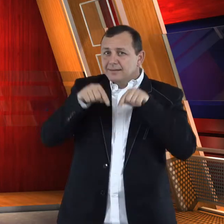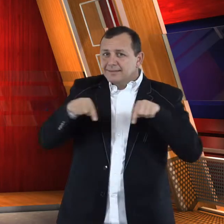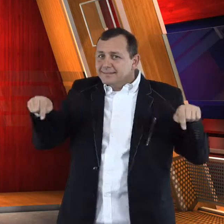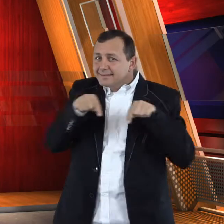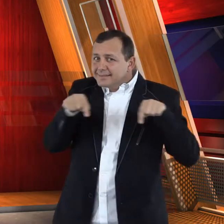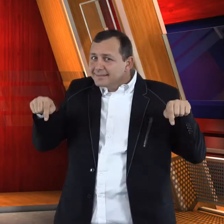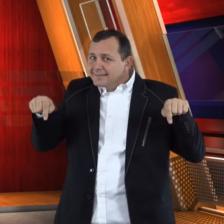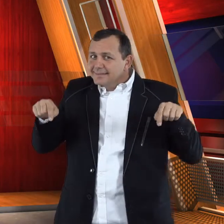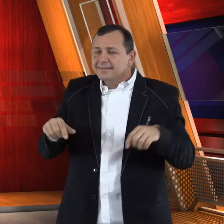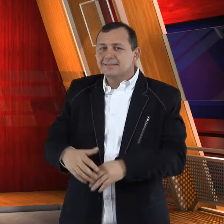sportsdeaf@h3world.tv.